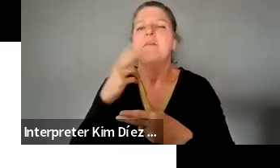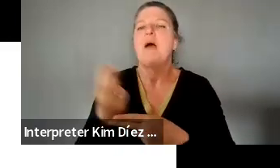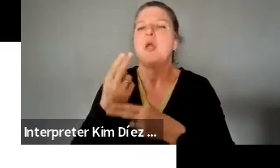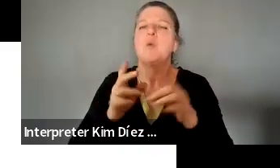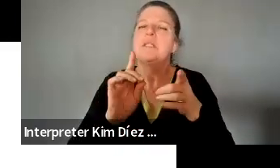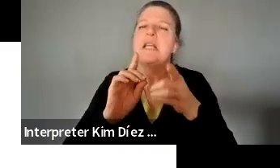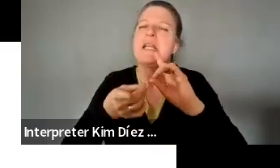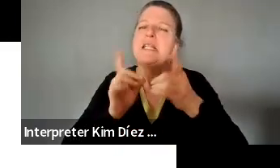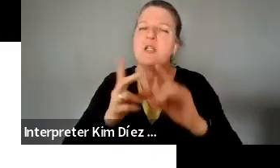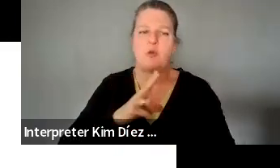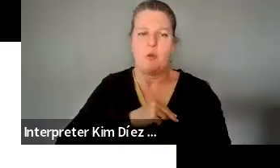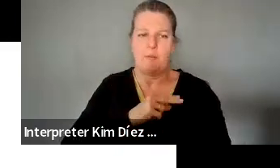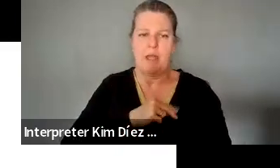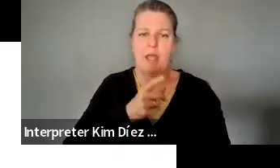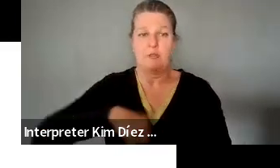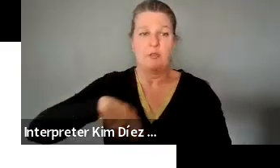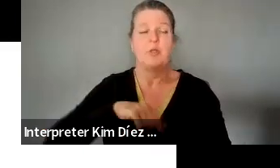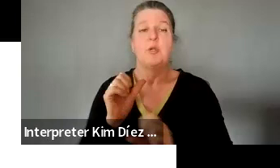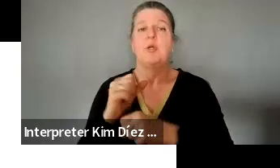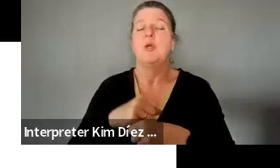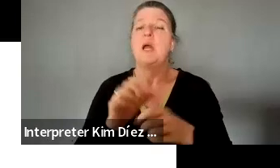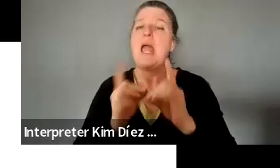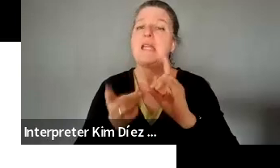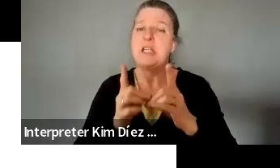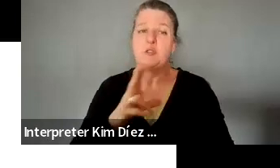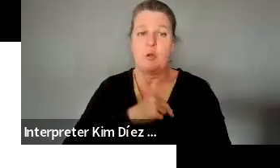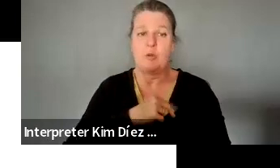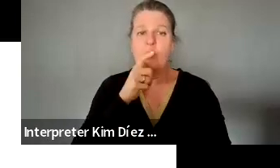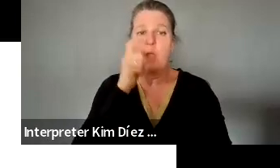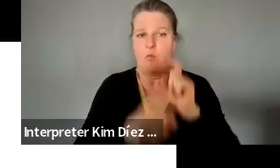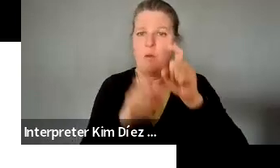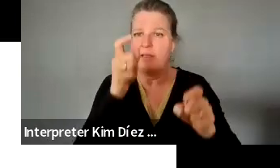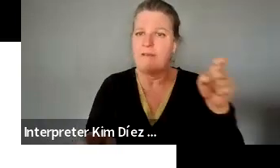So we've created a digital badge that we're gonna award to each of you as participants,